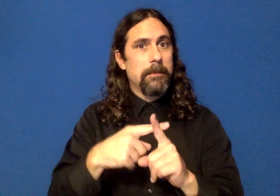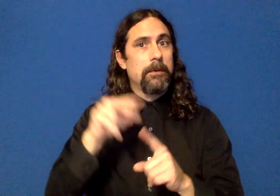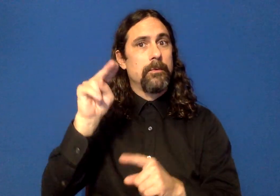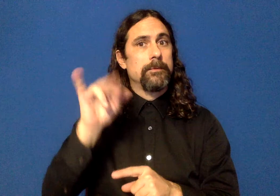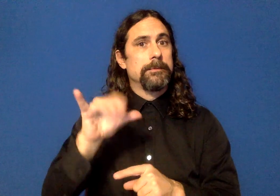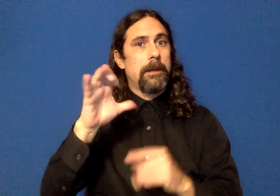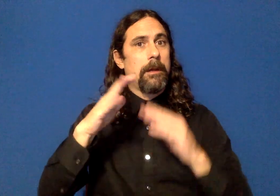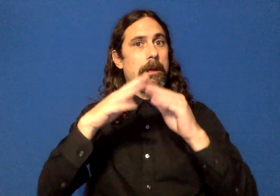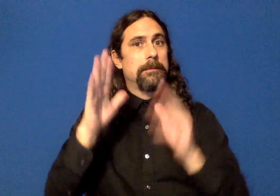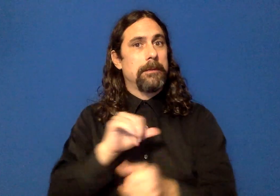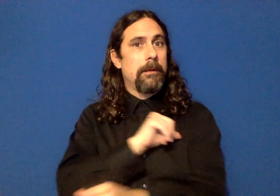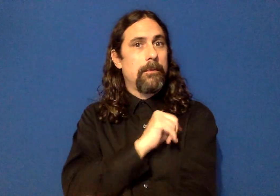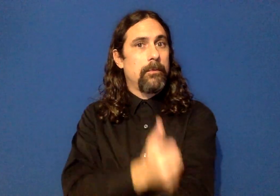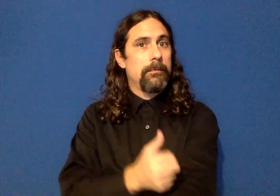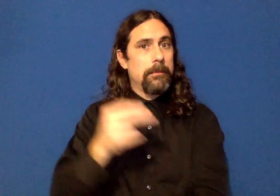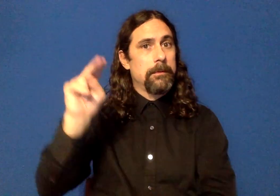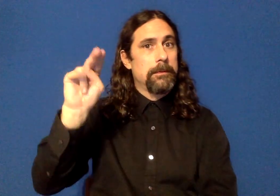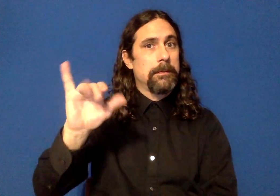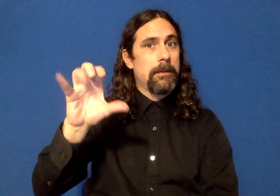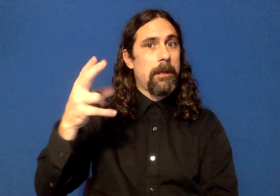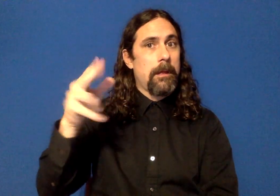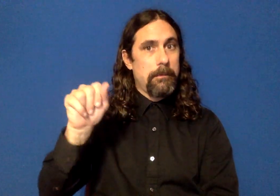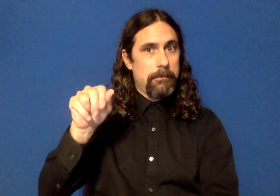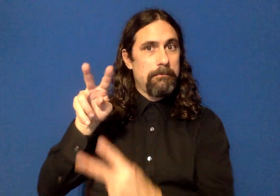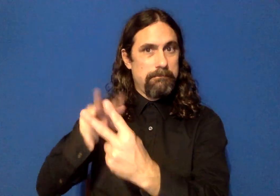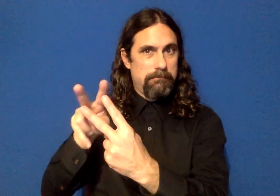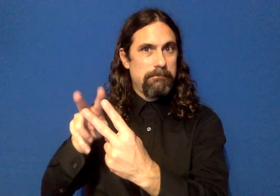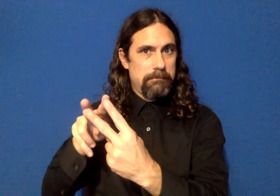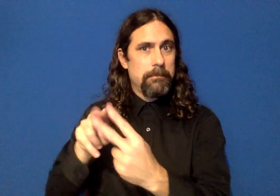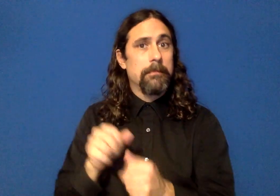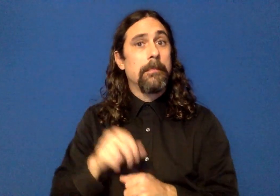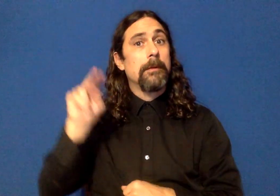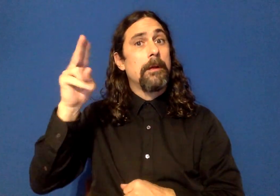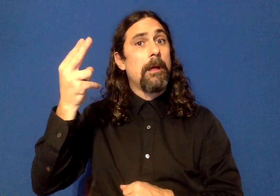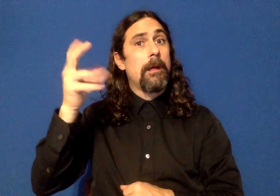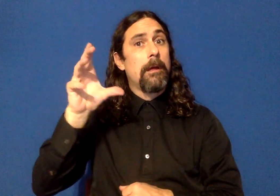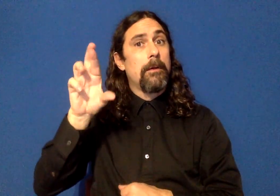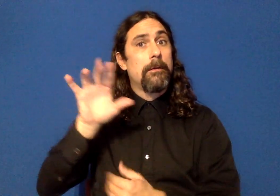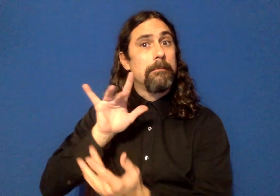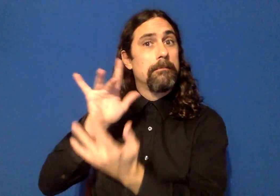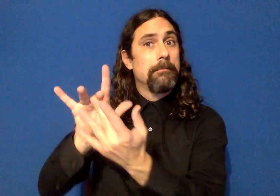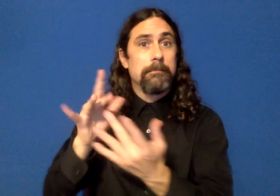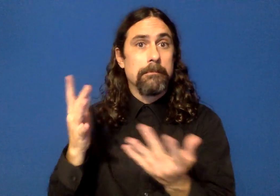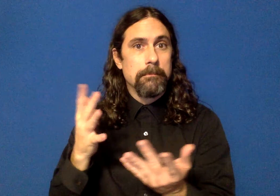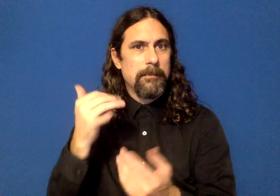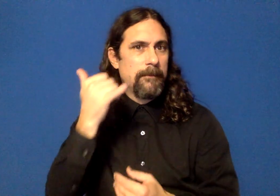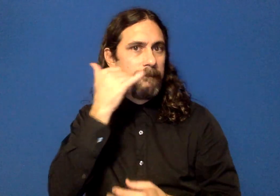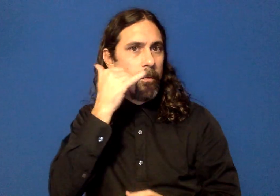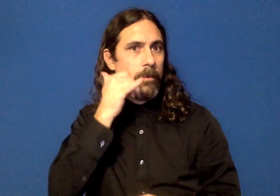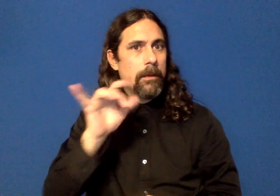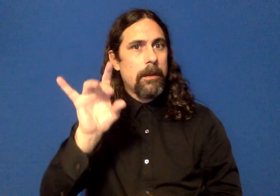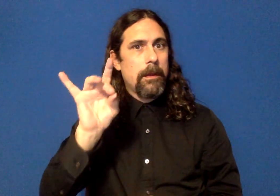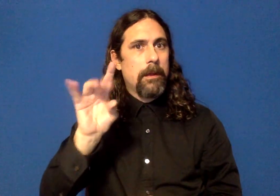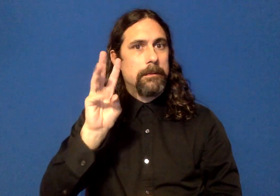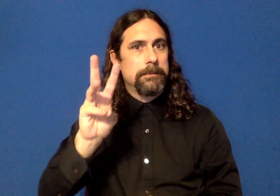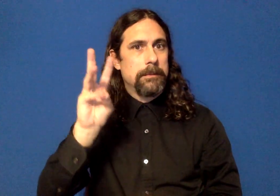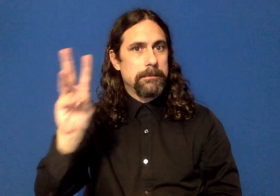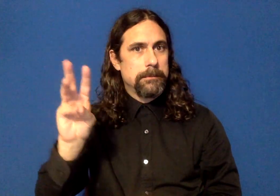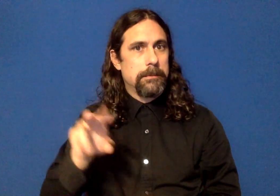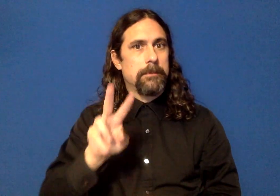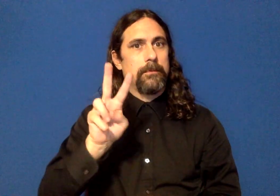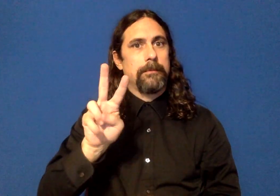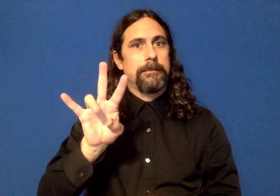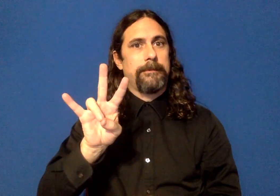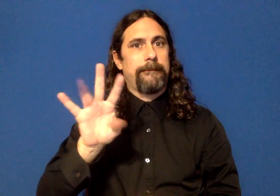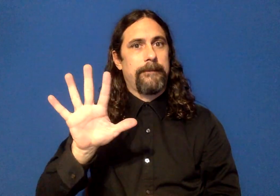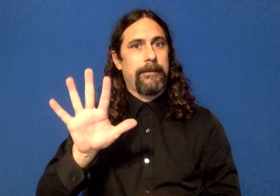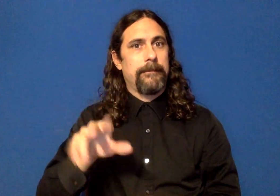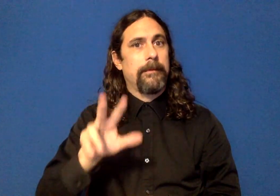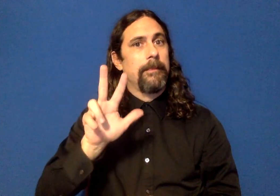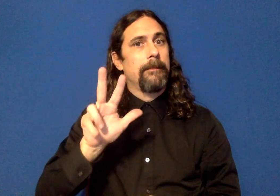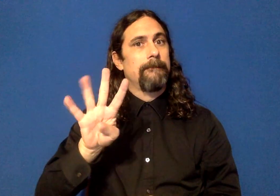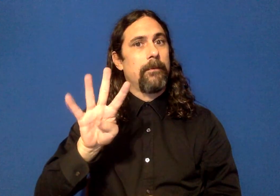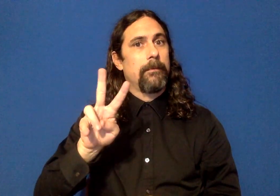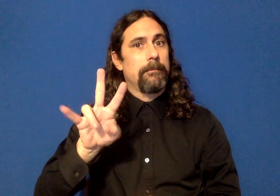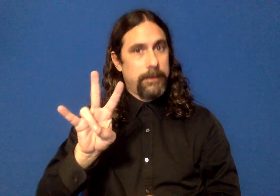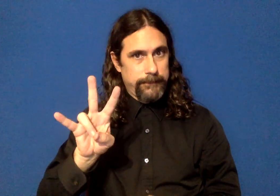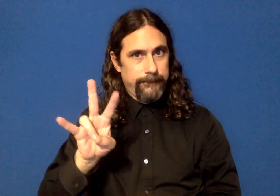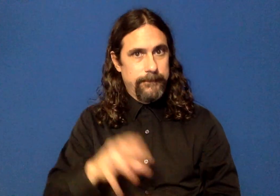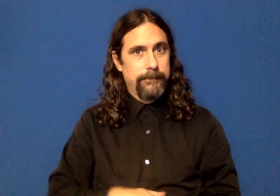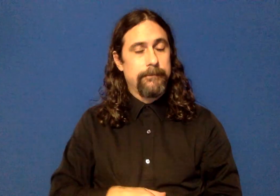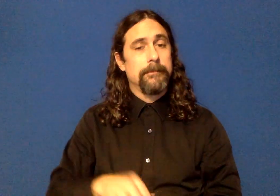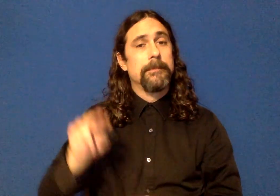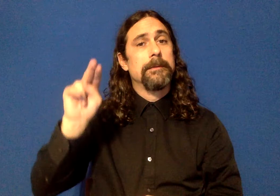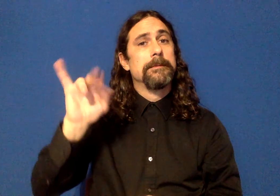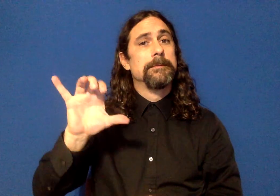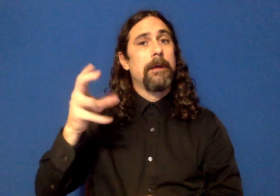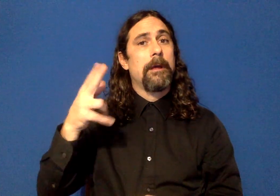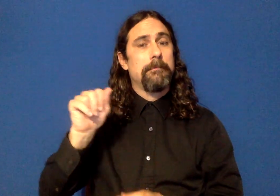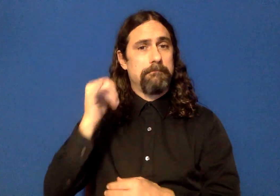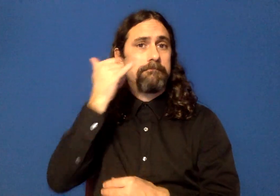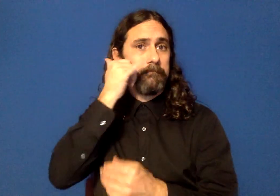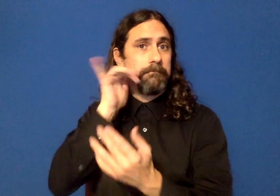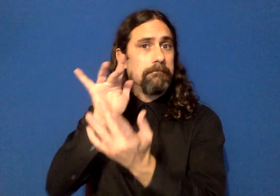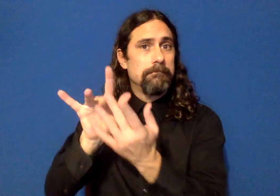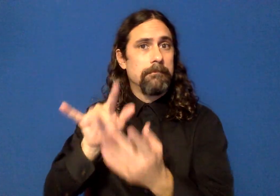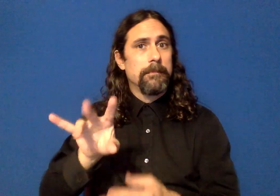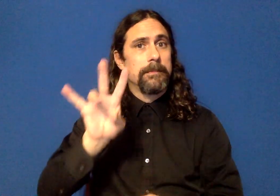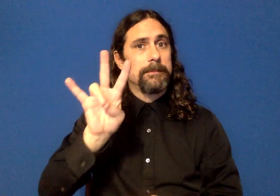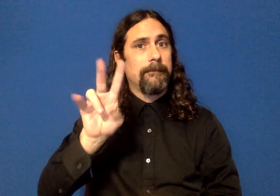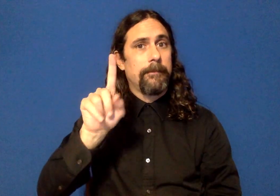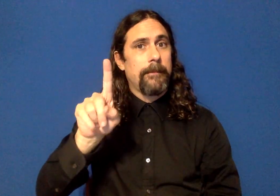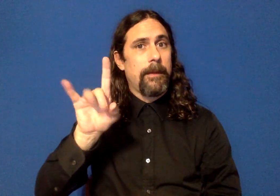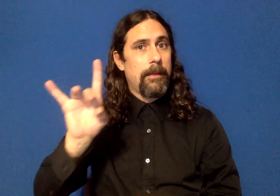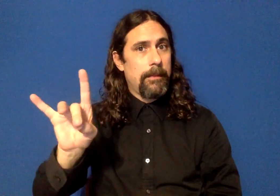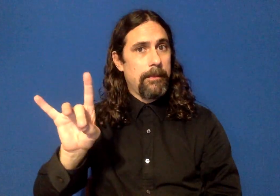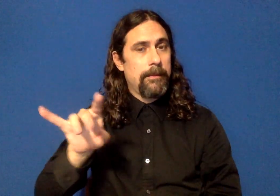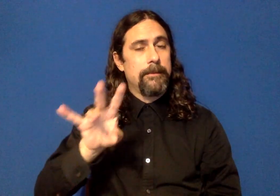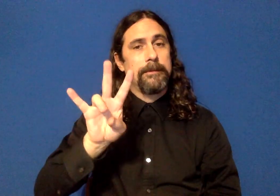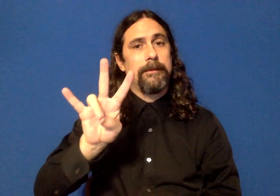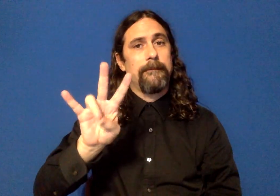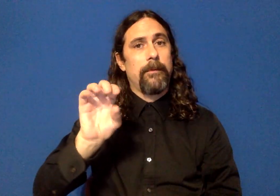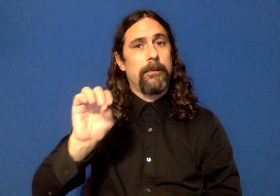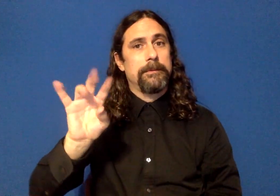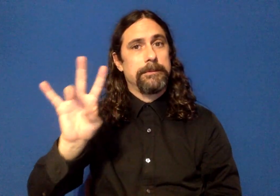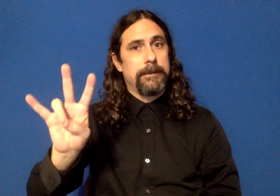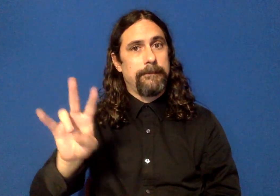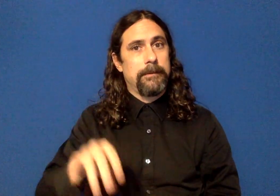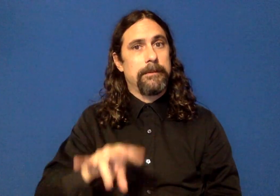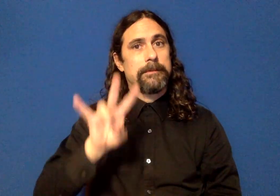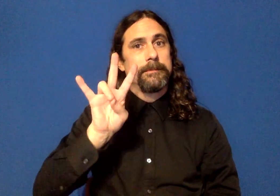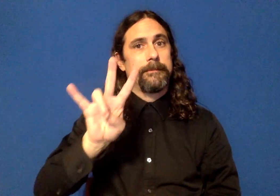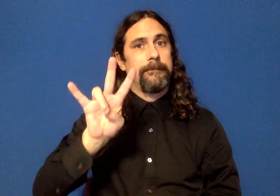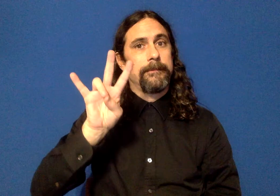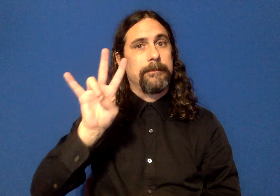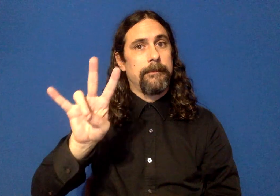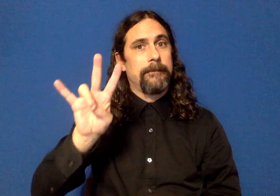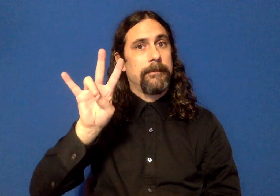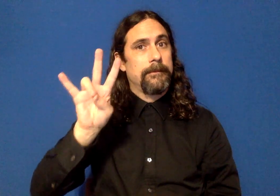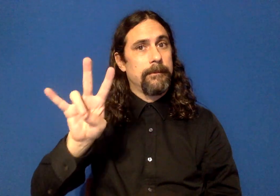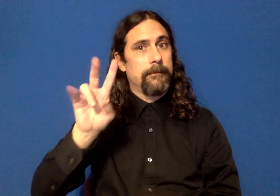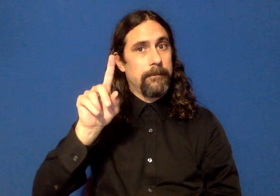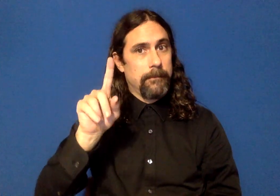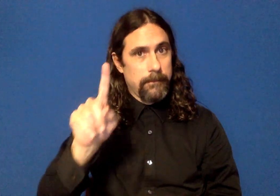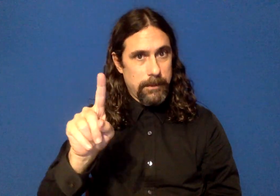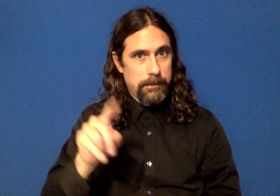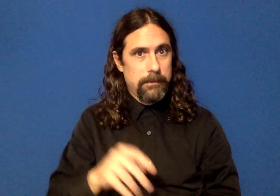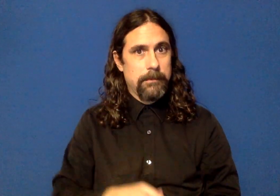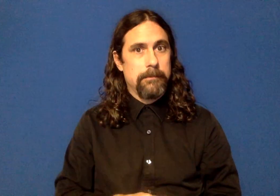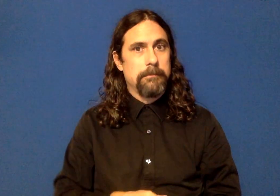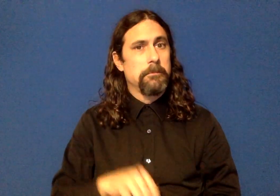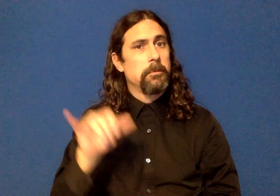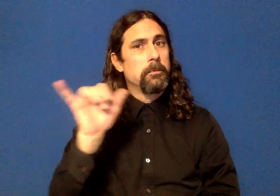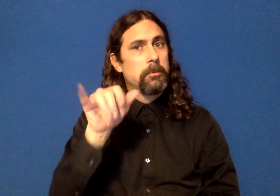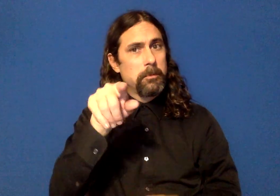(NYCHA). HCR can be contacted by phone at 866-275-3427 and NYCHA at 718-707-7771.